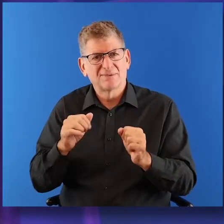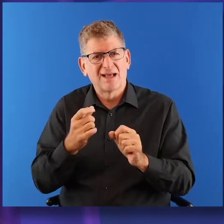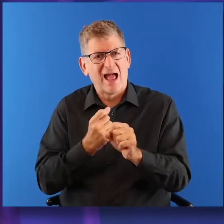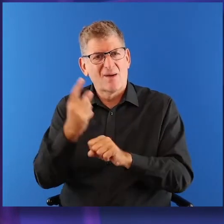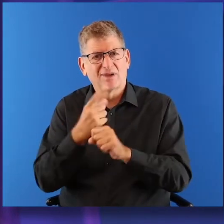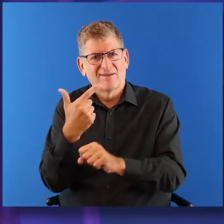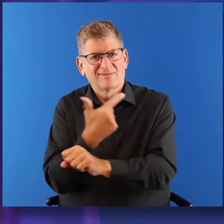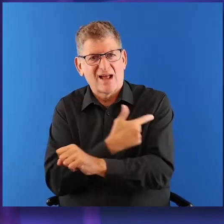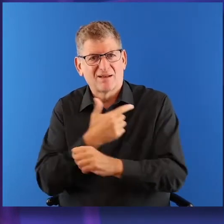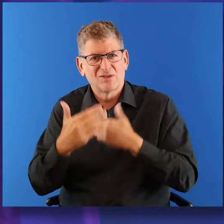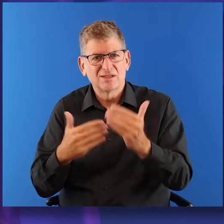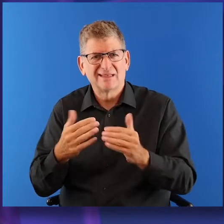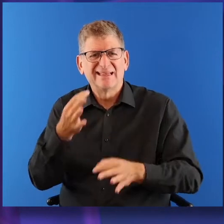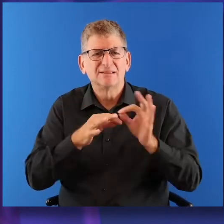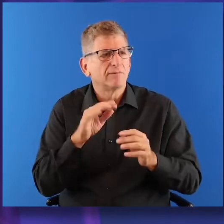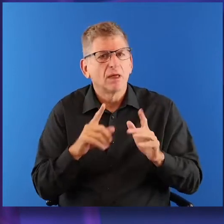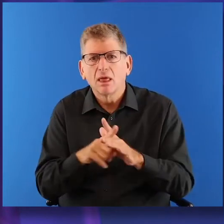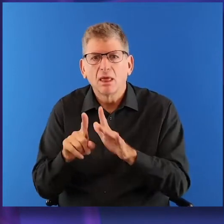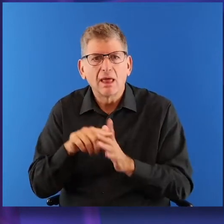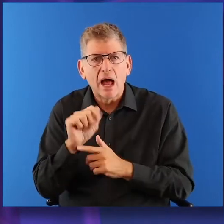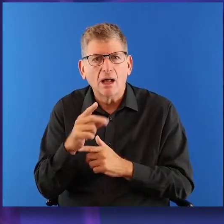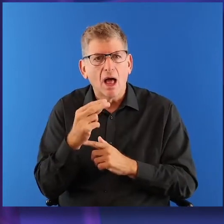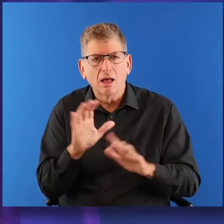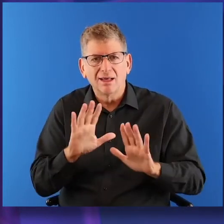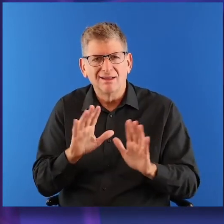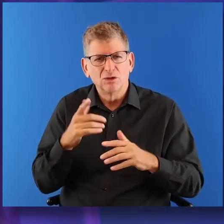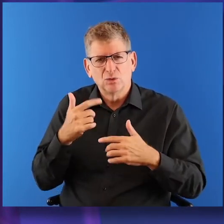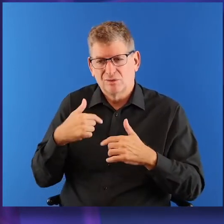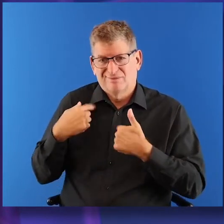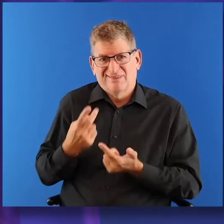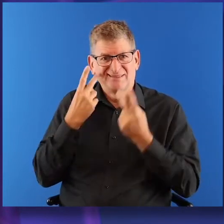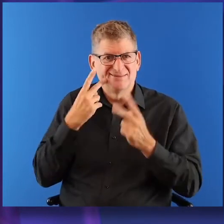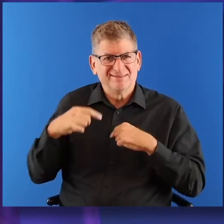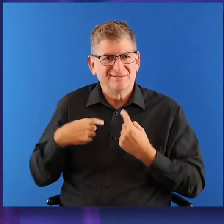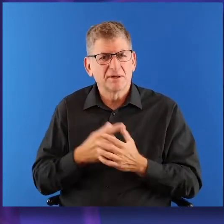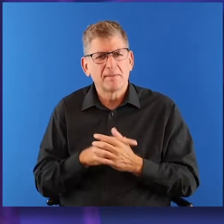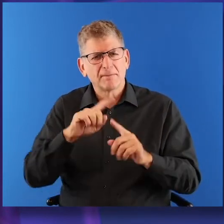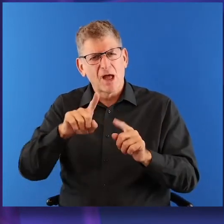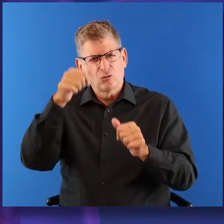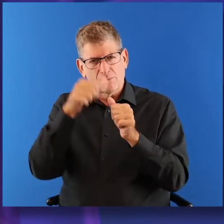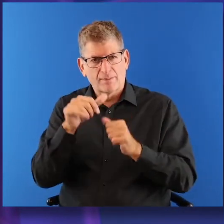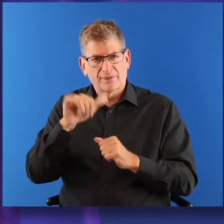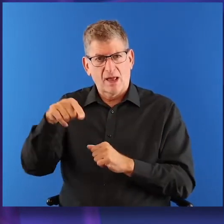But remembering that these new vaccines are actually in the context of